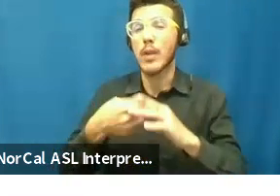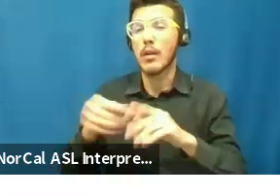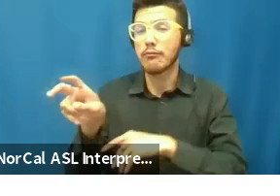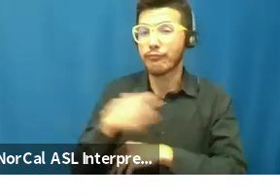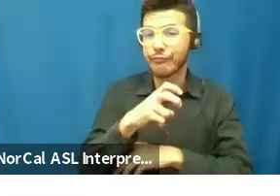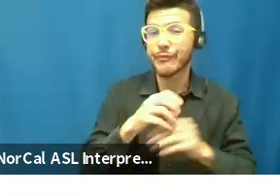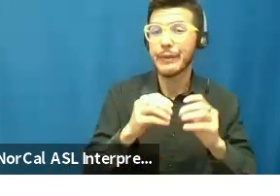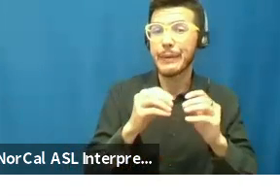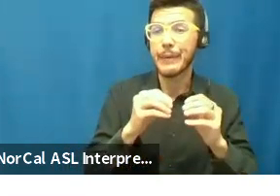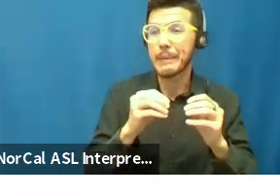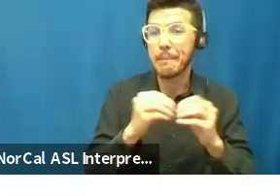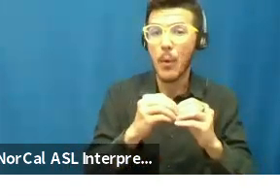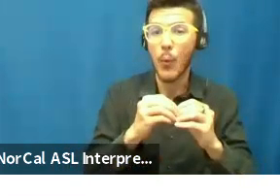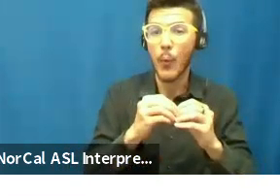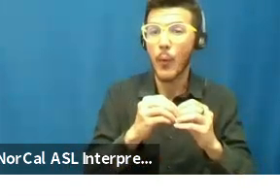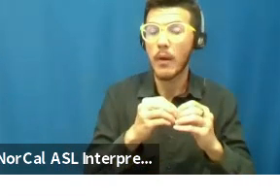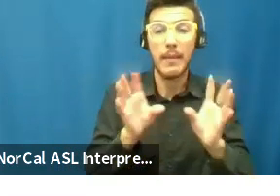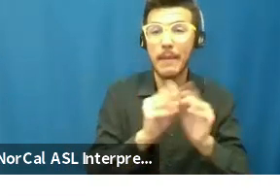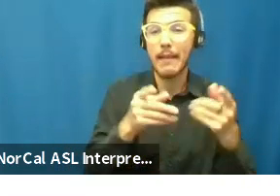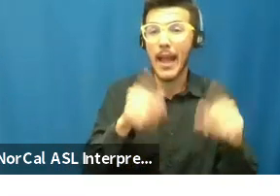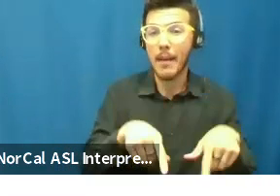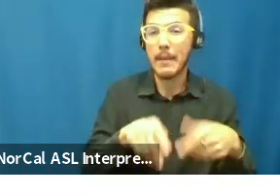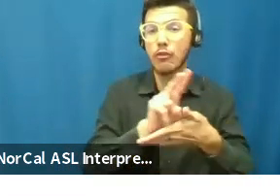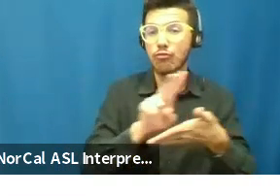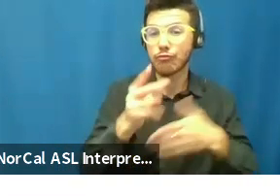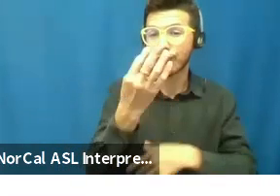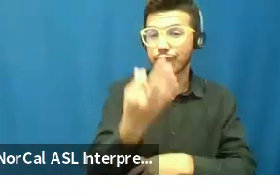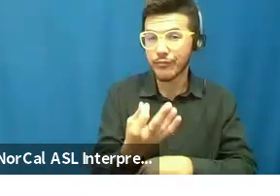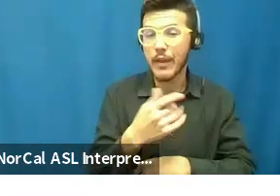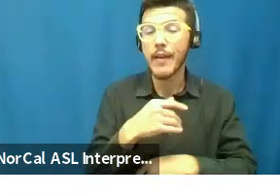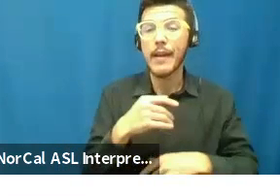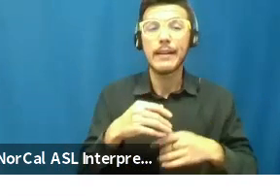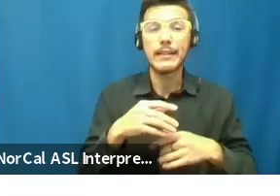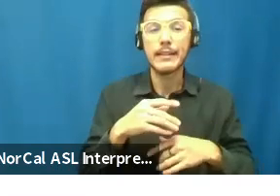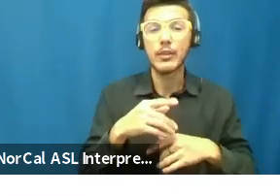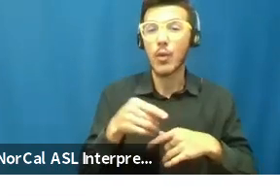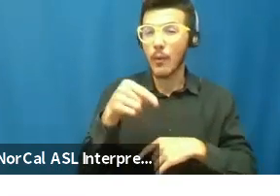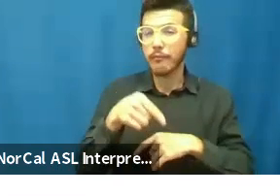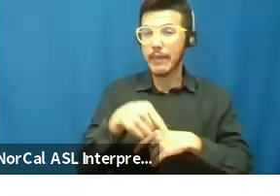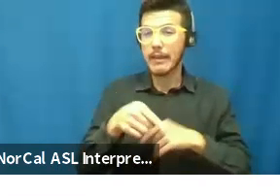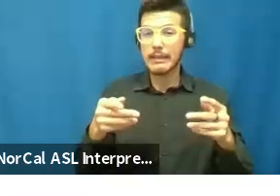of every other Friday. This is what we have dubbed as a safe place, in which participants